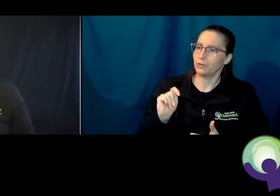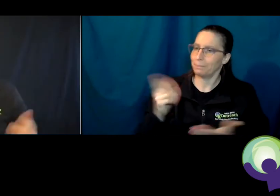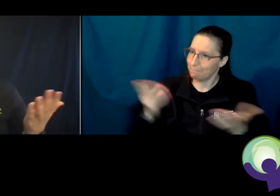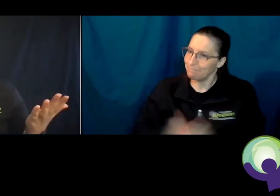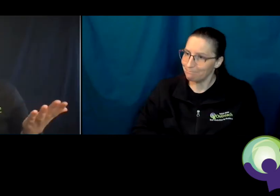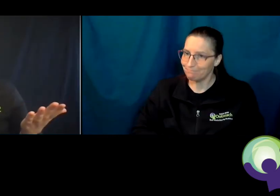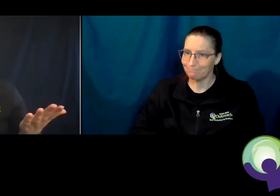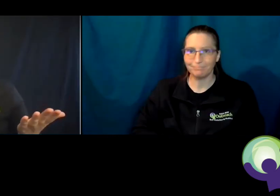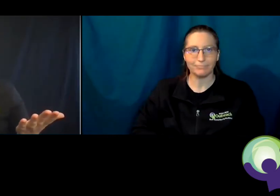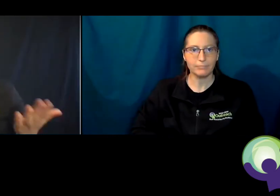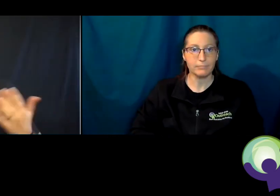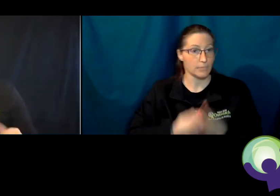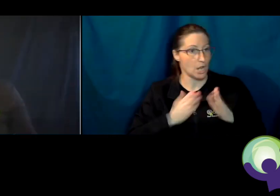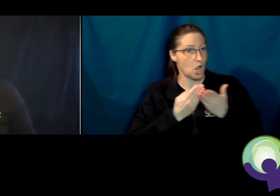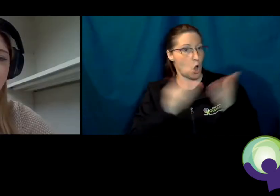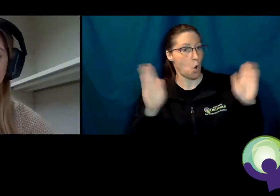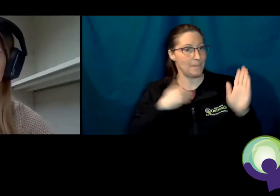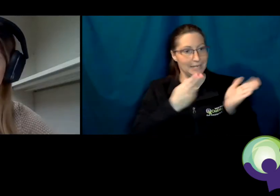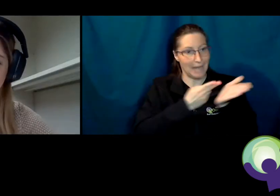Just being open and honest is important.